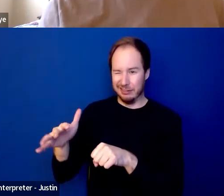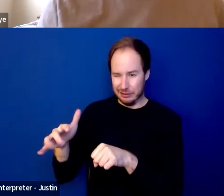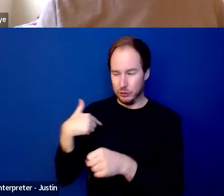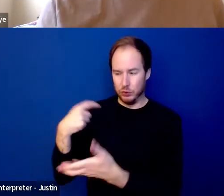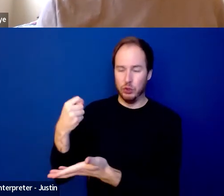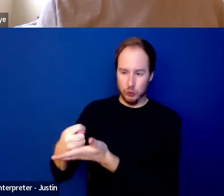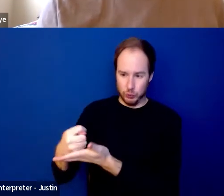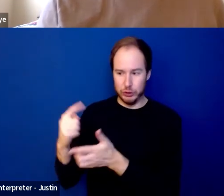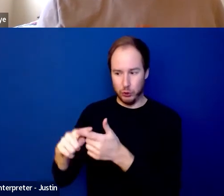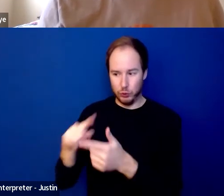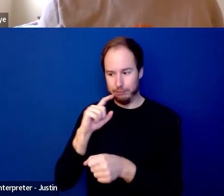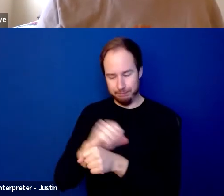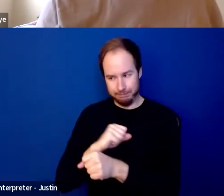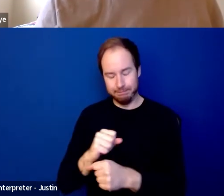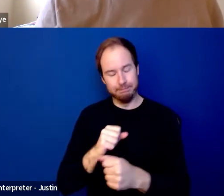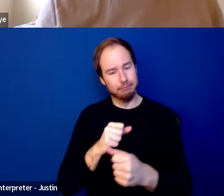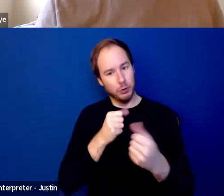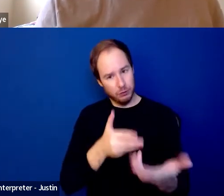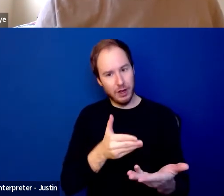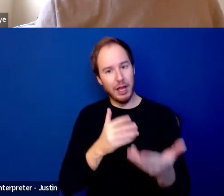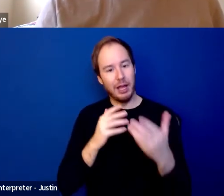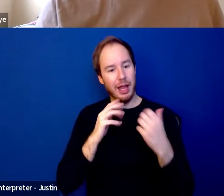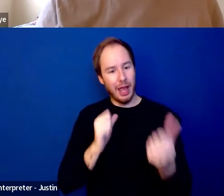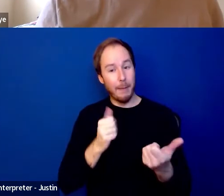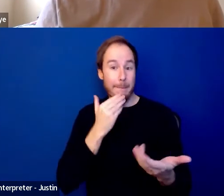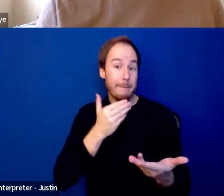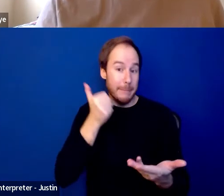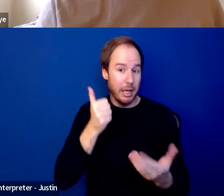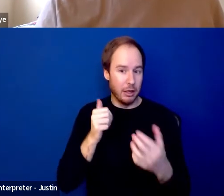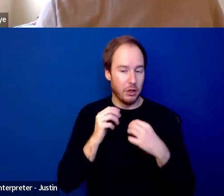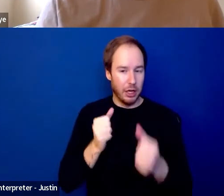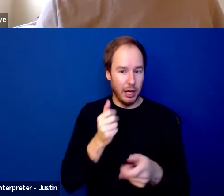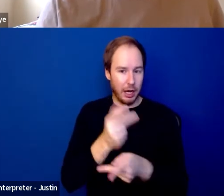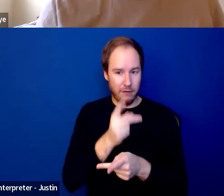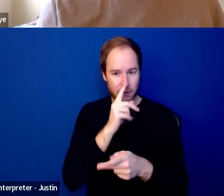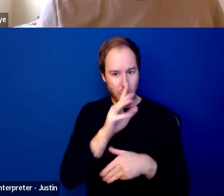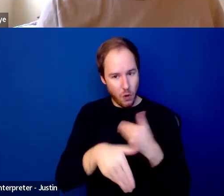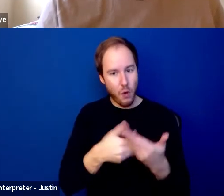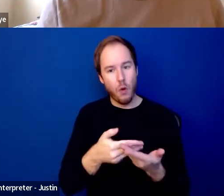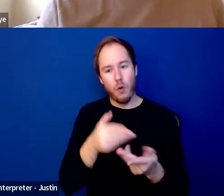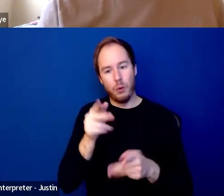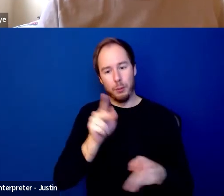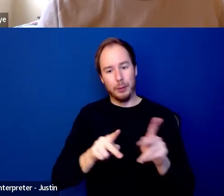that we can learn how to provide better care for all people within our community